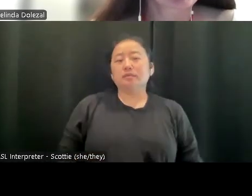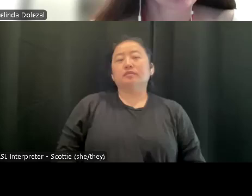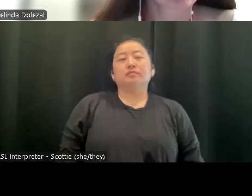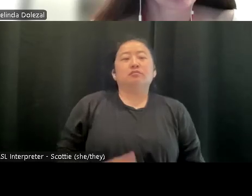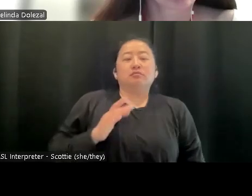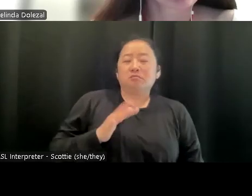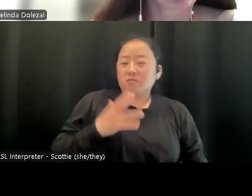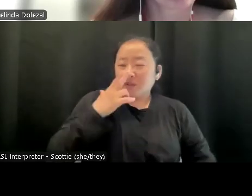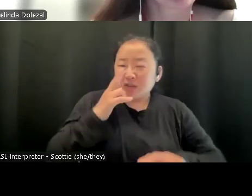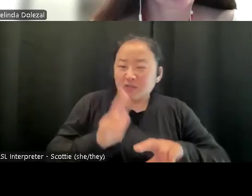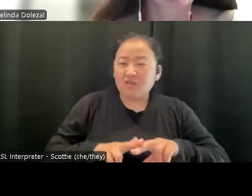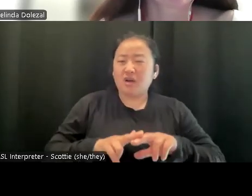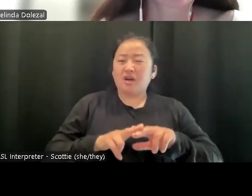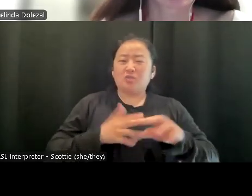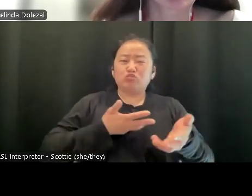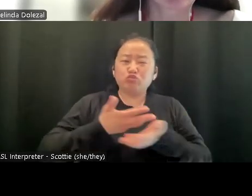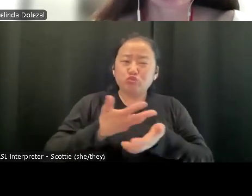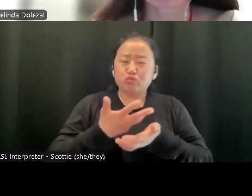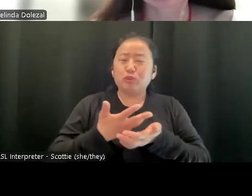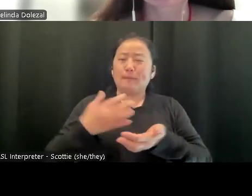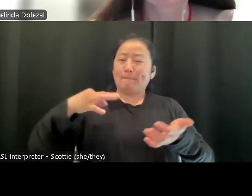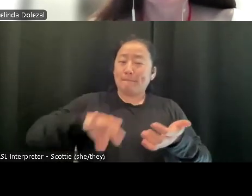activity but also offers numerous health benefits. It's hard to -- what do they say, a rolling